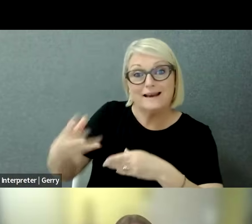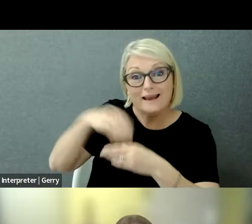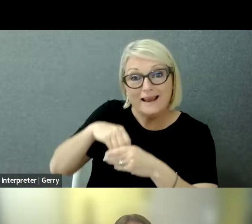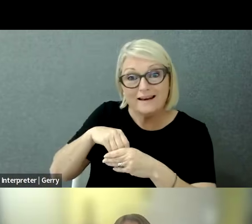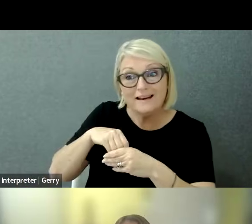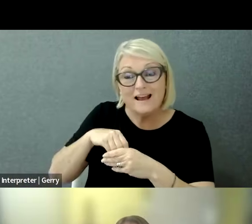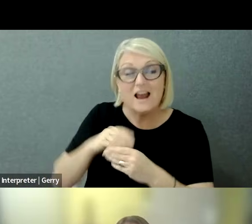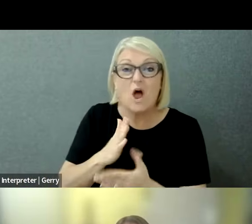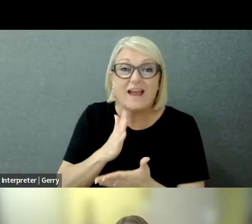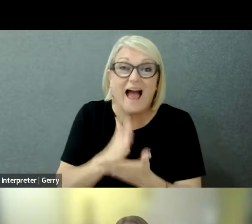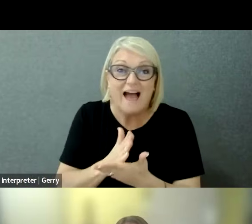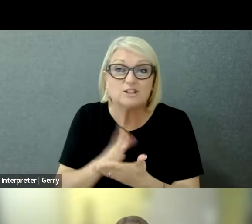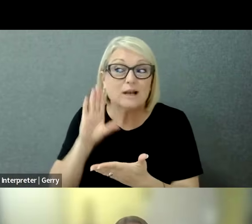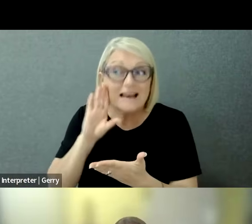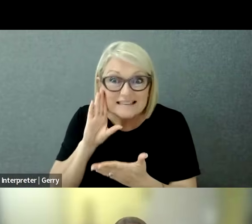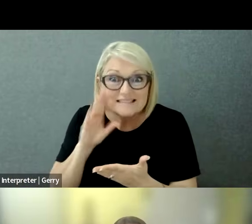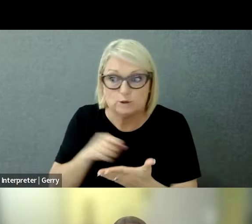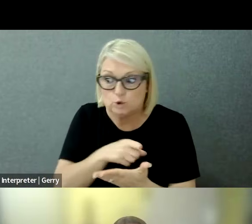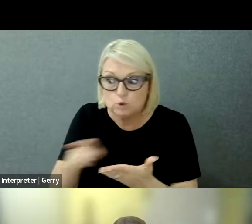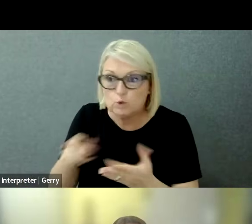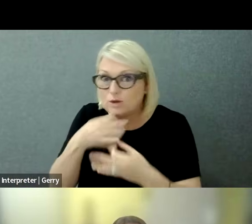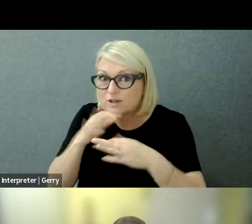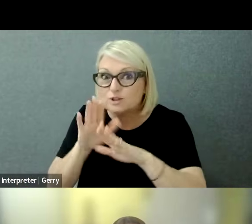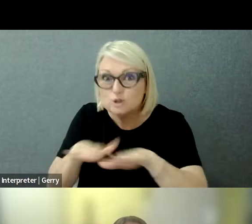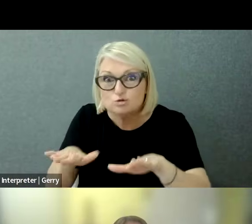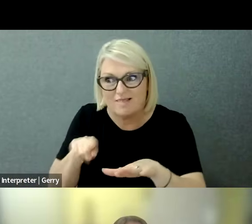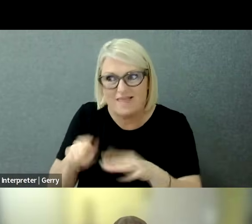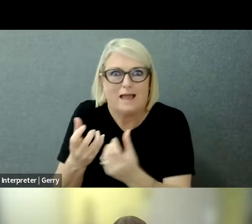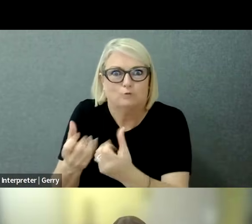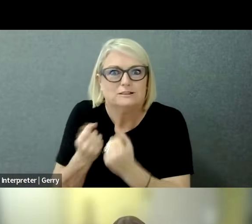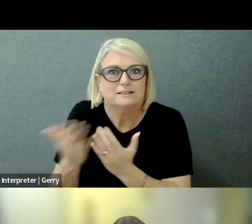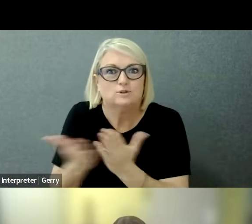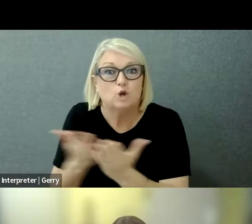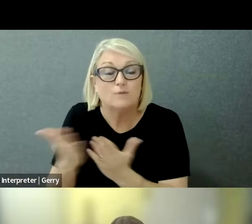listen to your end users then I think we're in a whole different place. And that does require